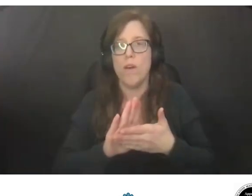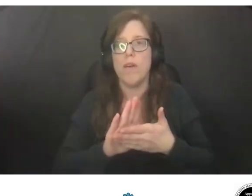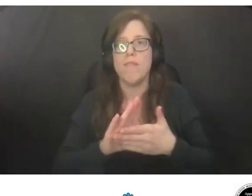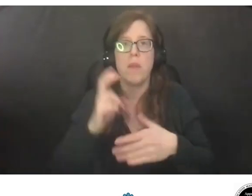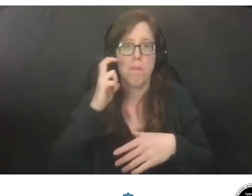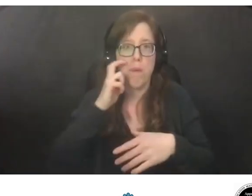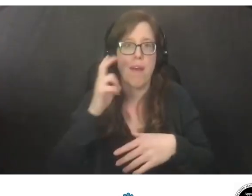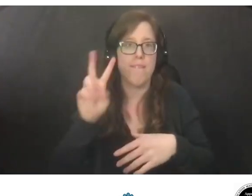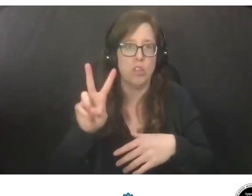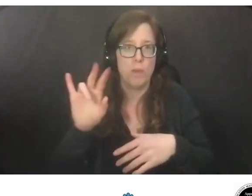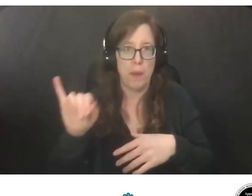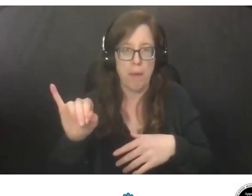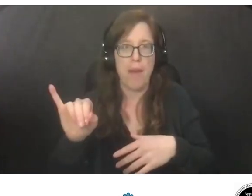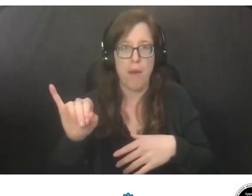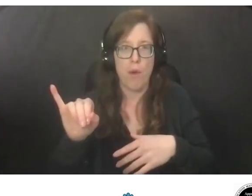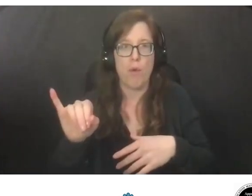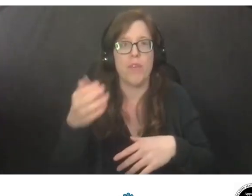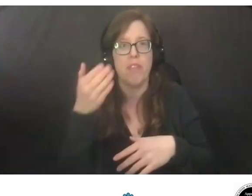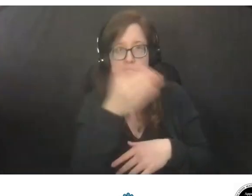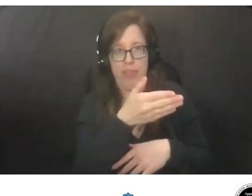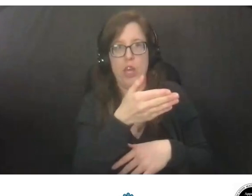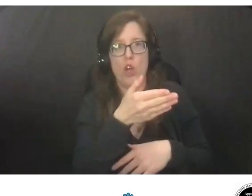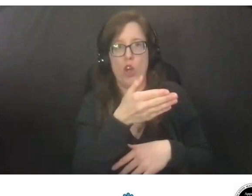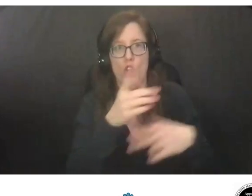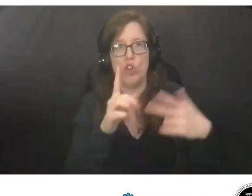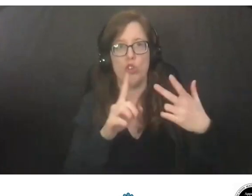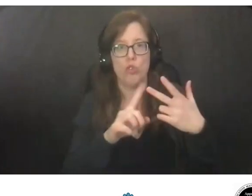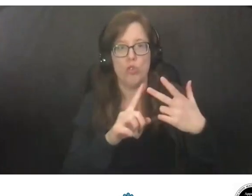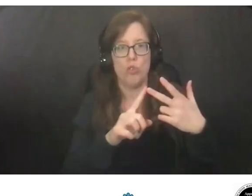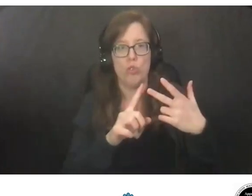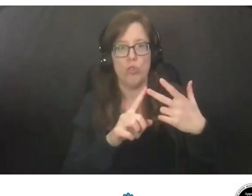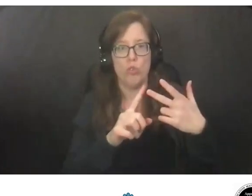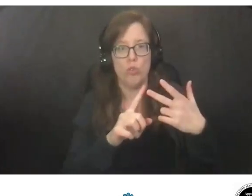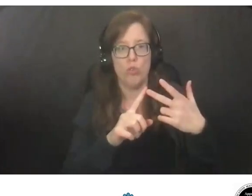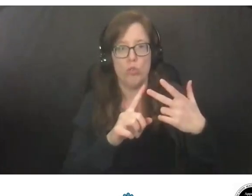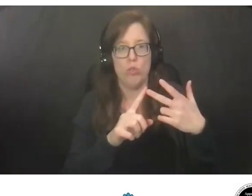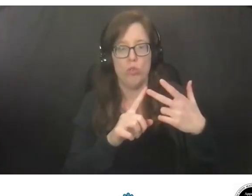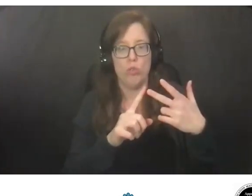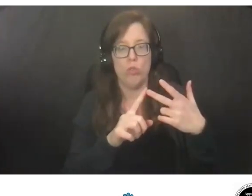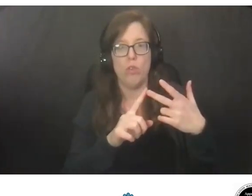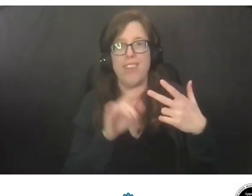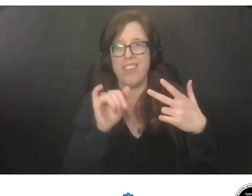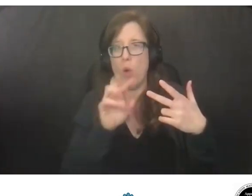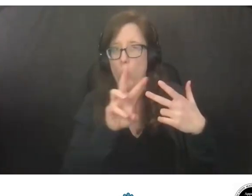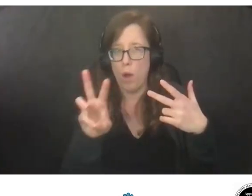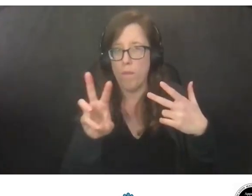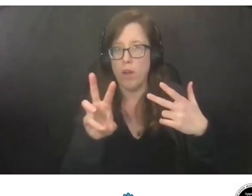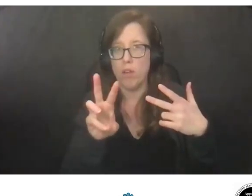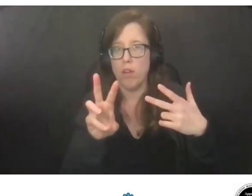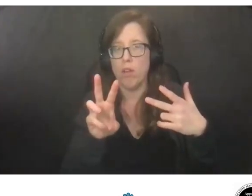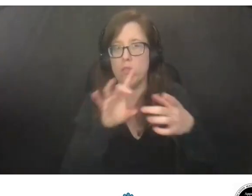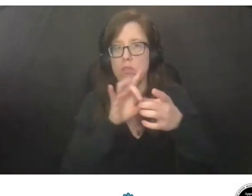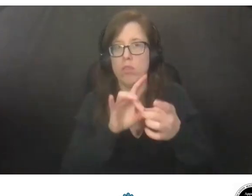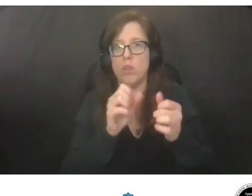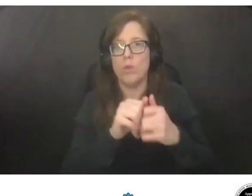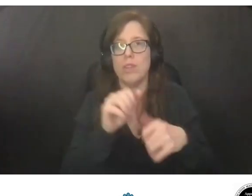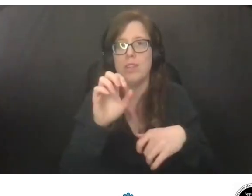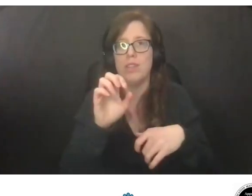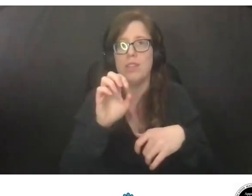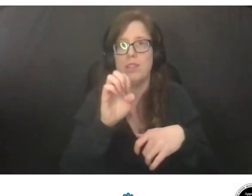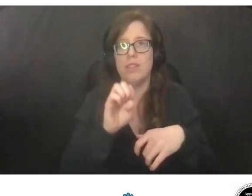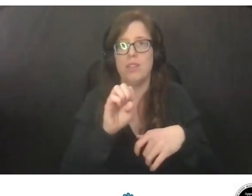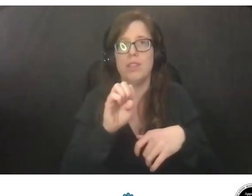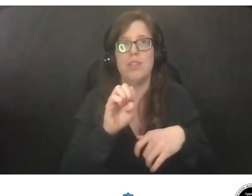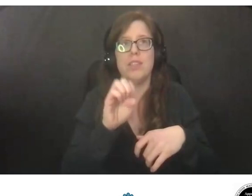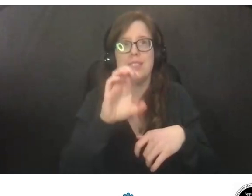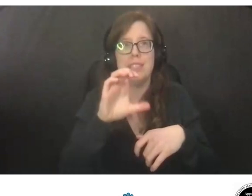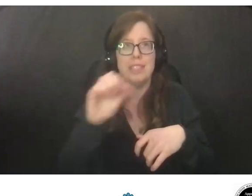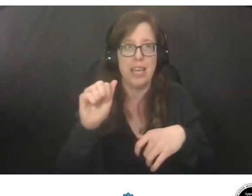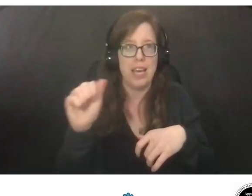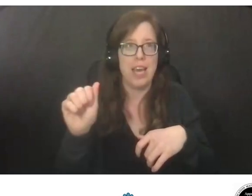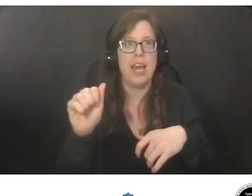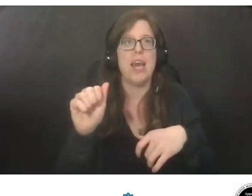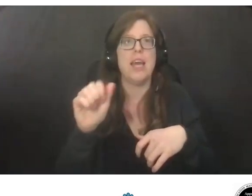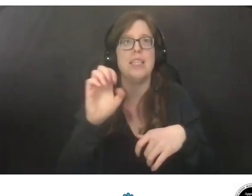Impaired is there. That is a website that goes through the ECBI ECC. And has some resources.